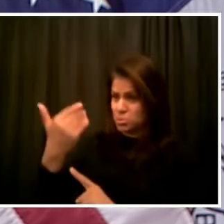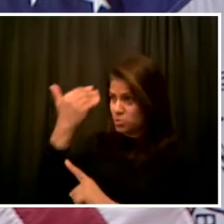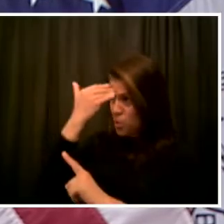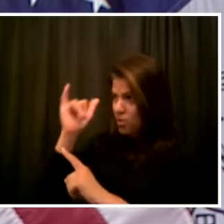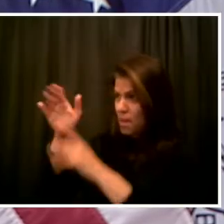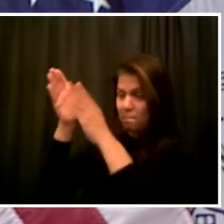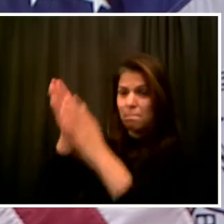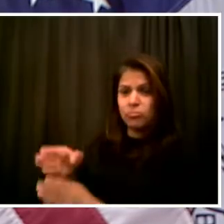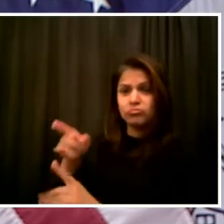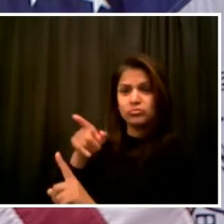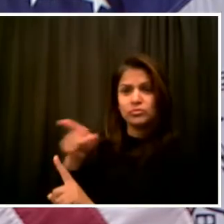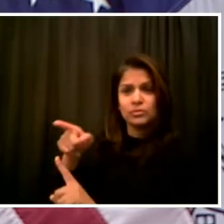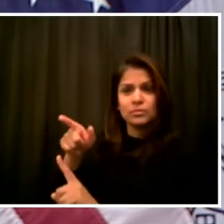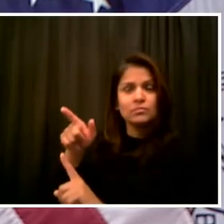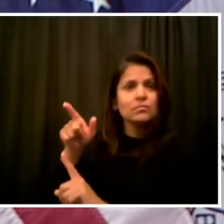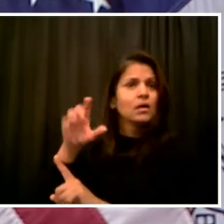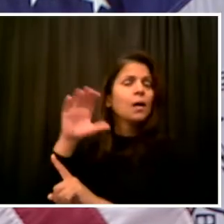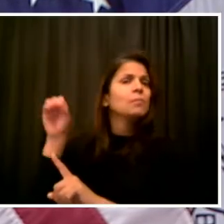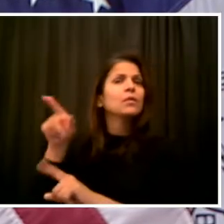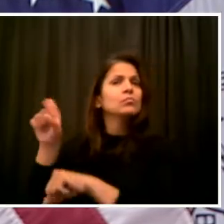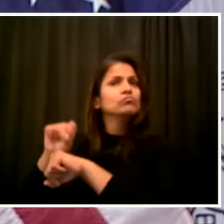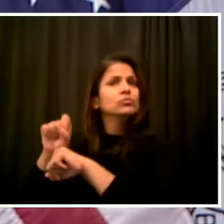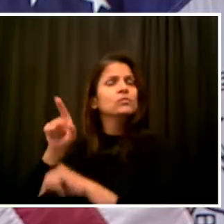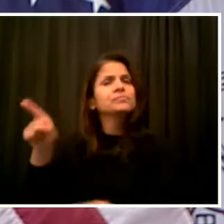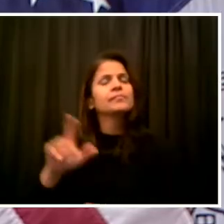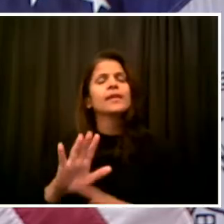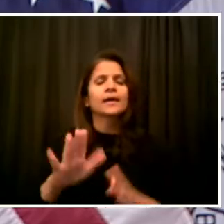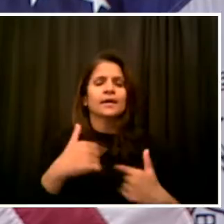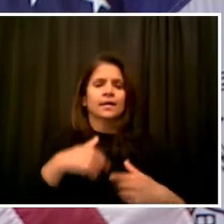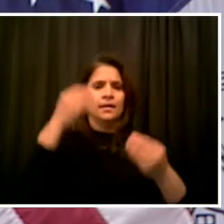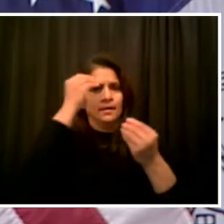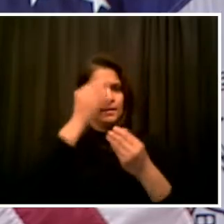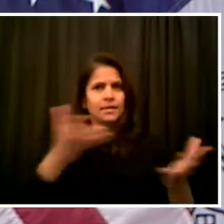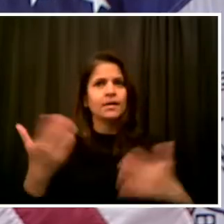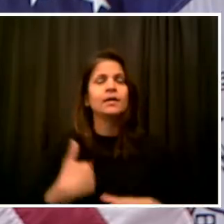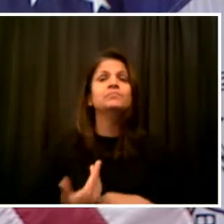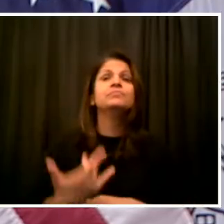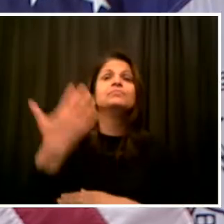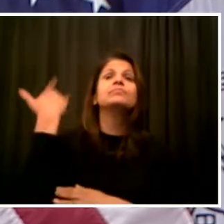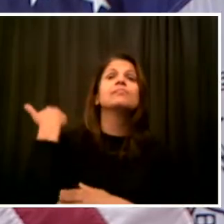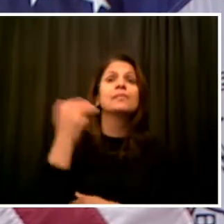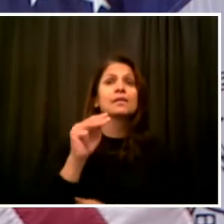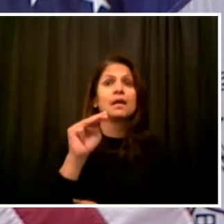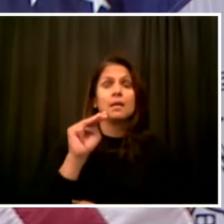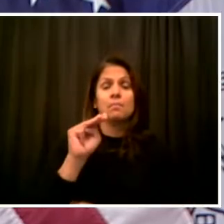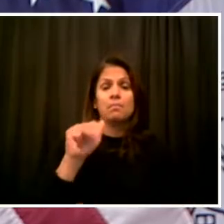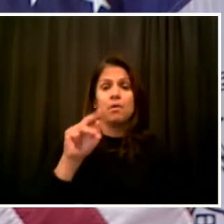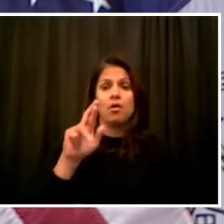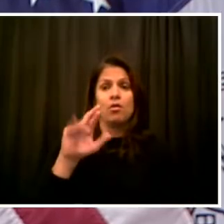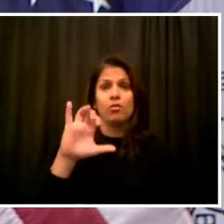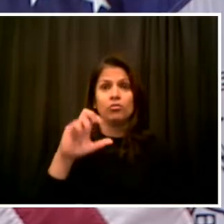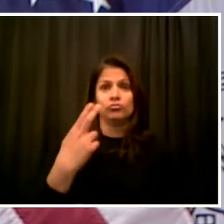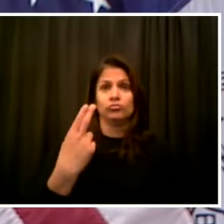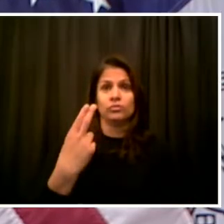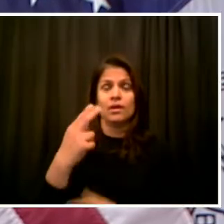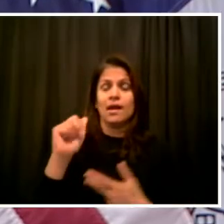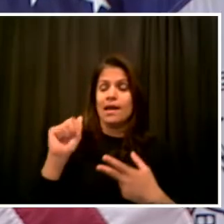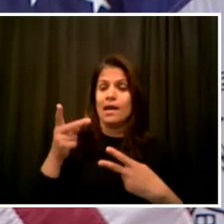REALITIES. WHERE WWE ERE IN MARCH AND INTO THE BEGINNING OF APLRI WEHREWE LITERALLY DID NOT KNOW,AN D I TINHK